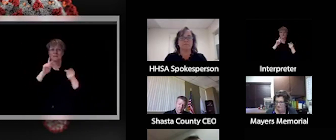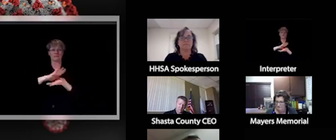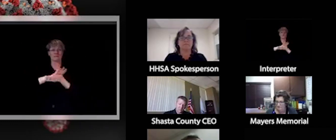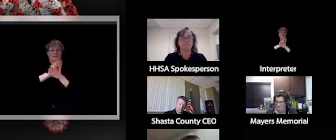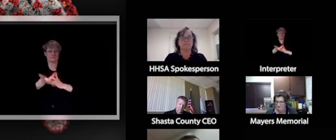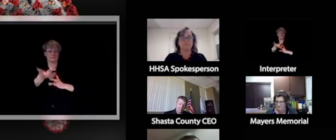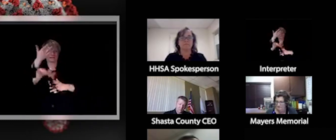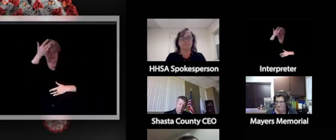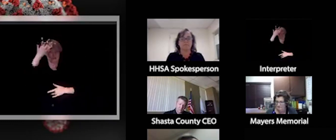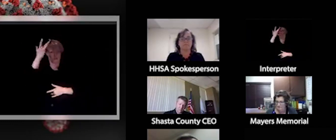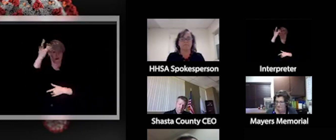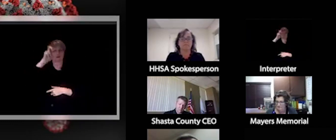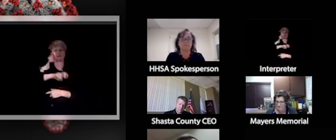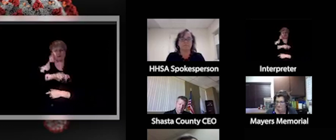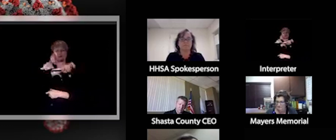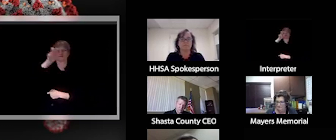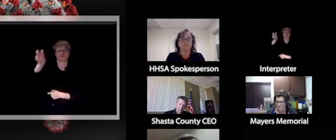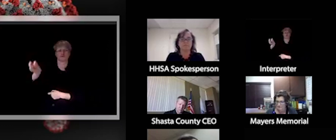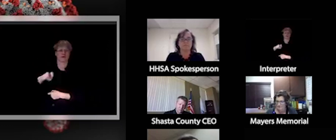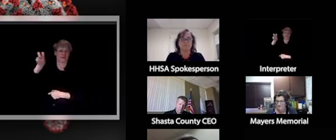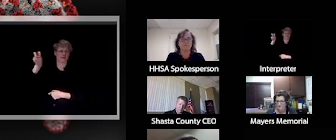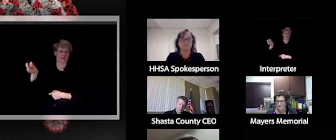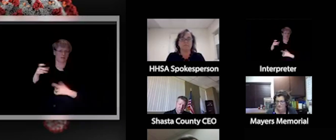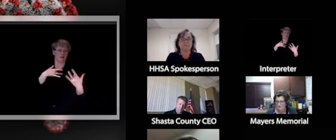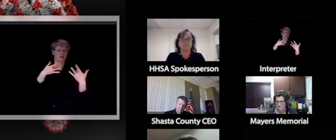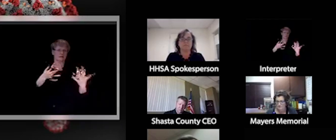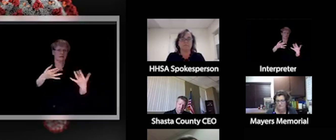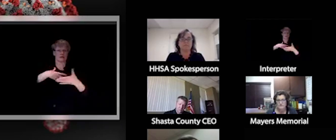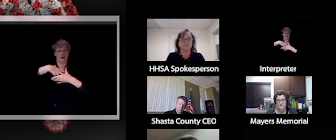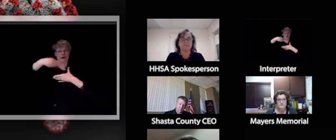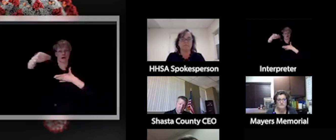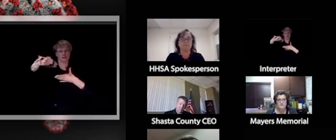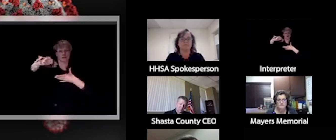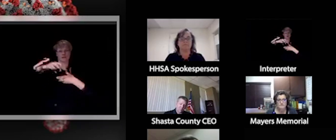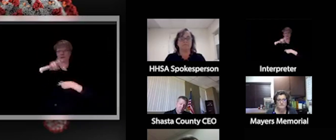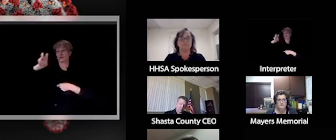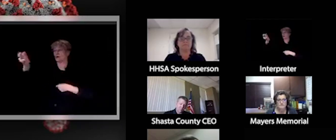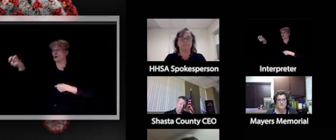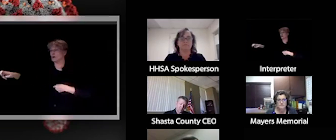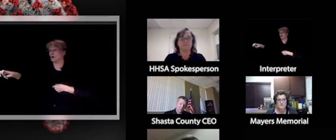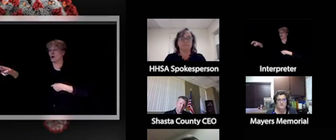traveling out of the area and coming back infect or individuals visiting people here